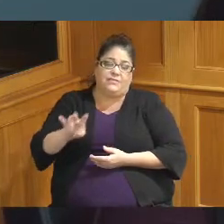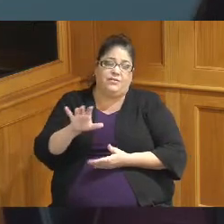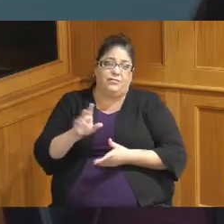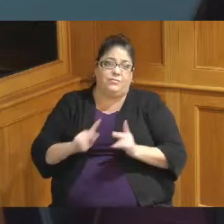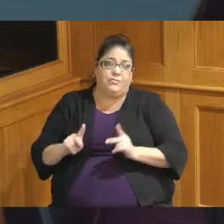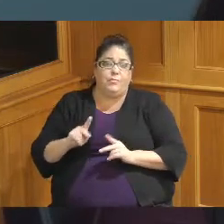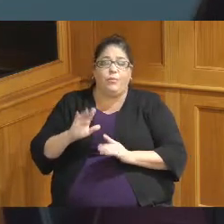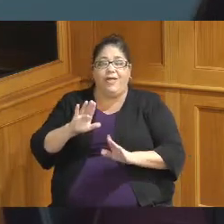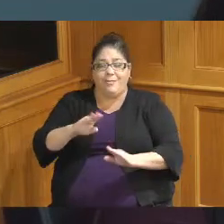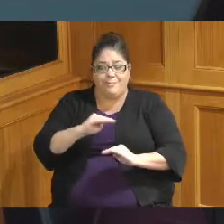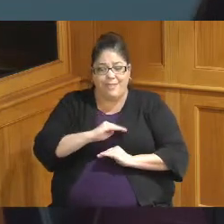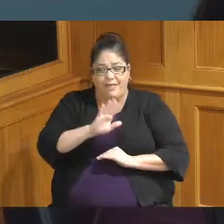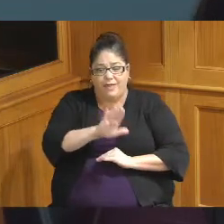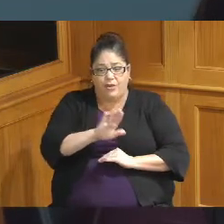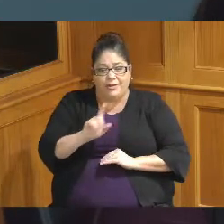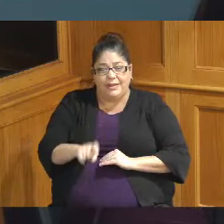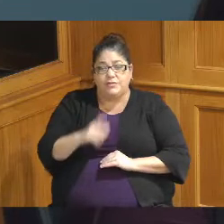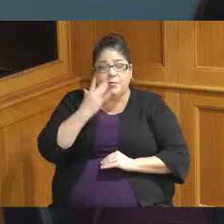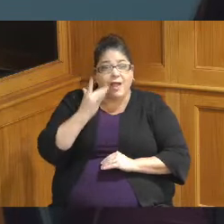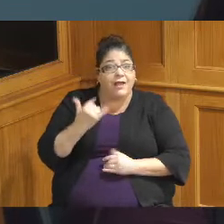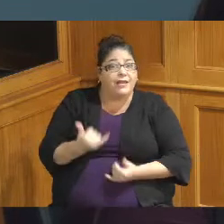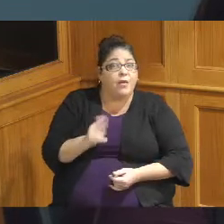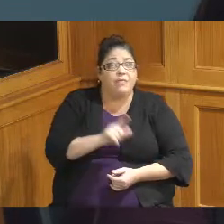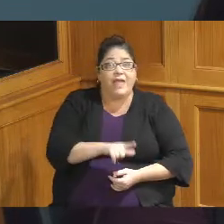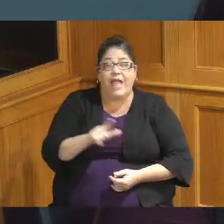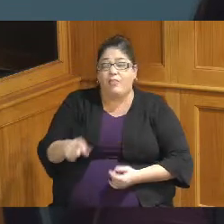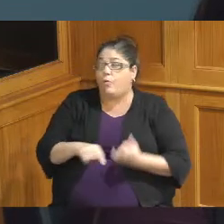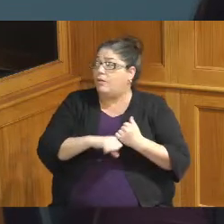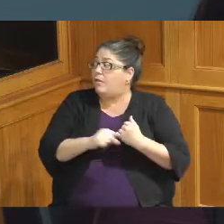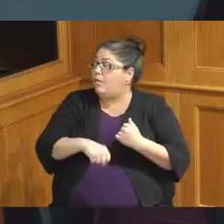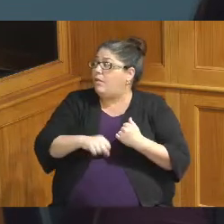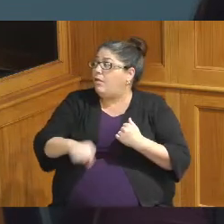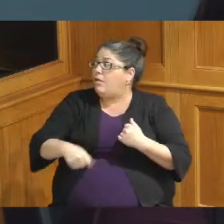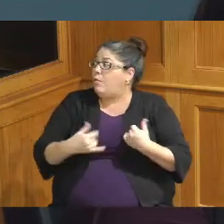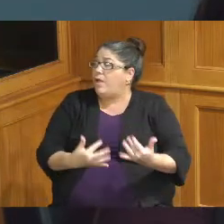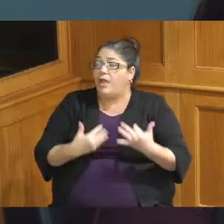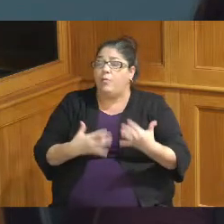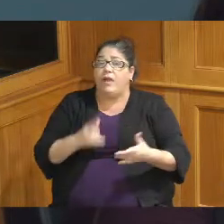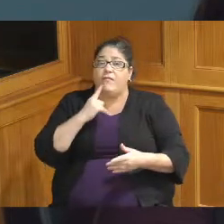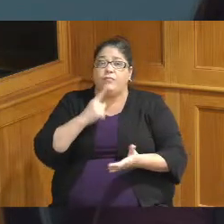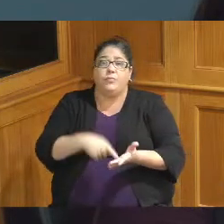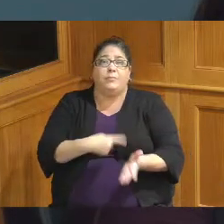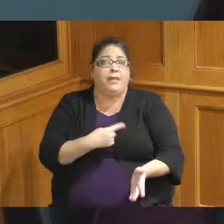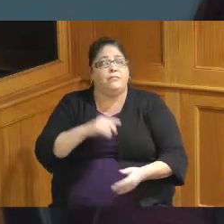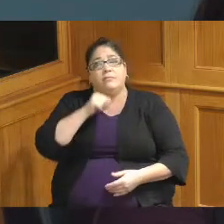needs because landlords are not going to continue to wait for this money to come in but I've seen